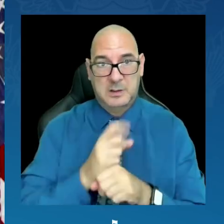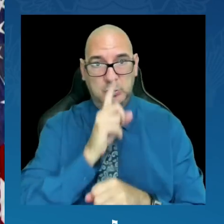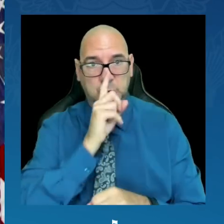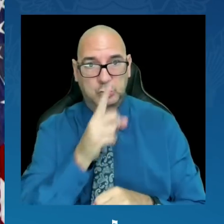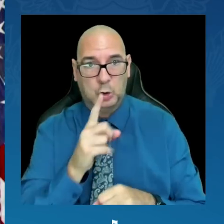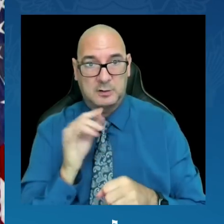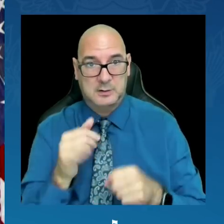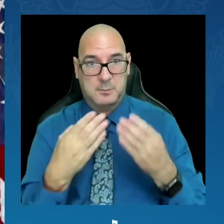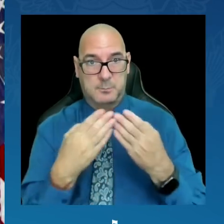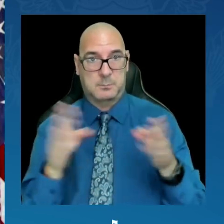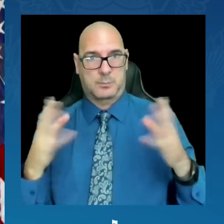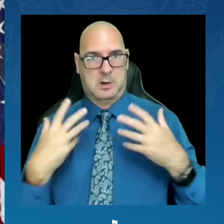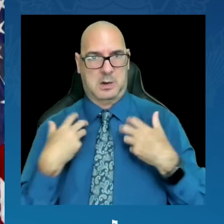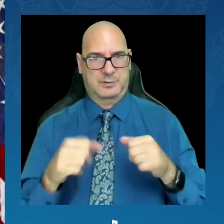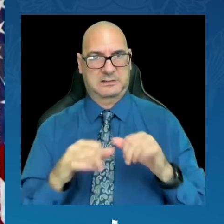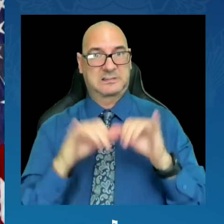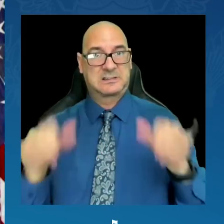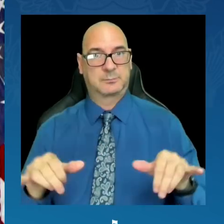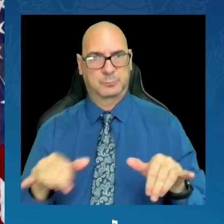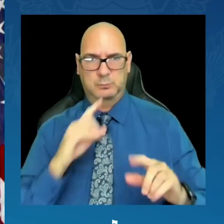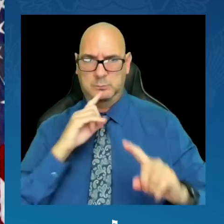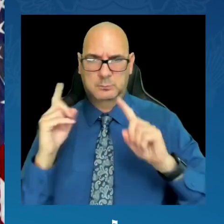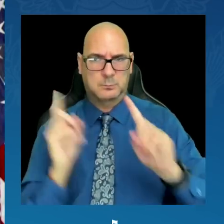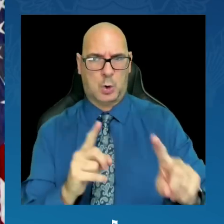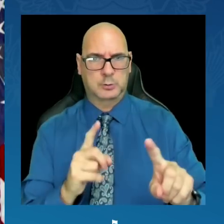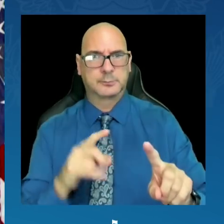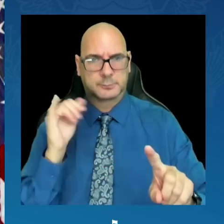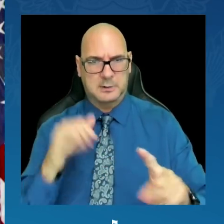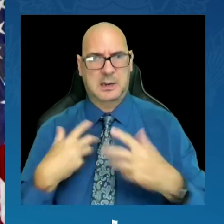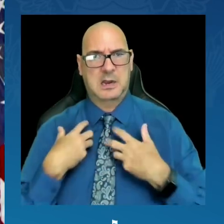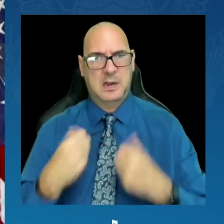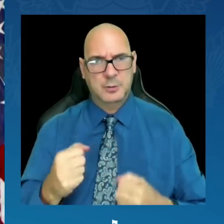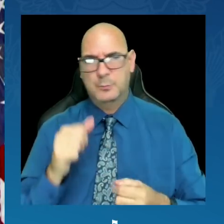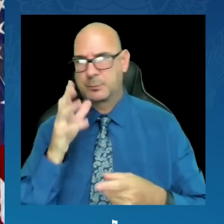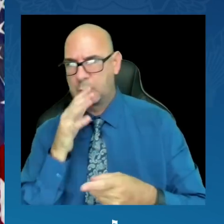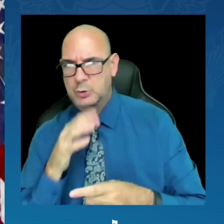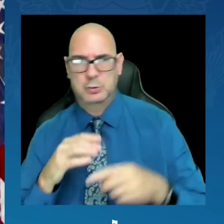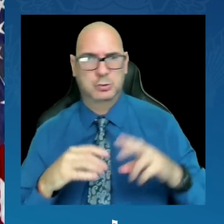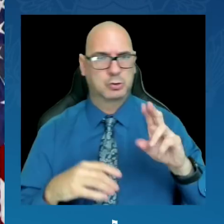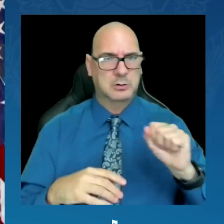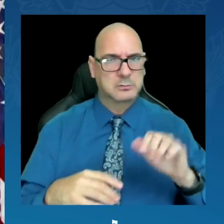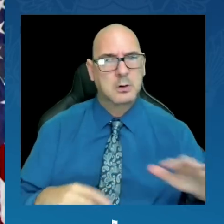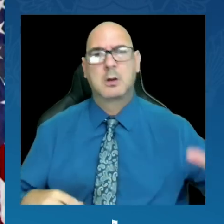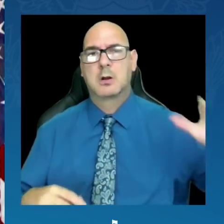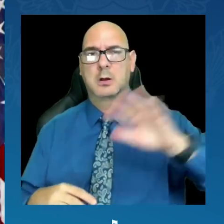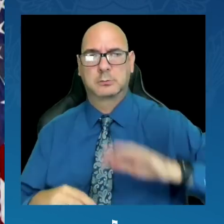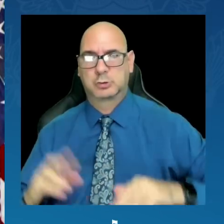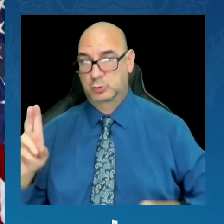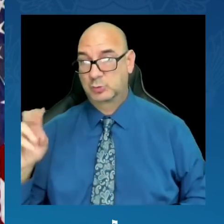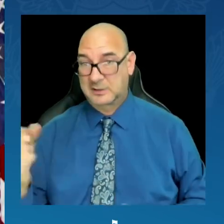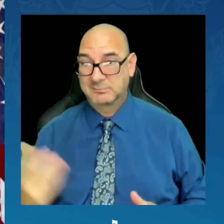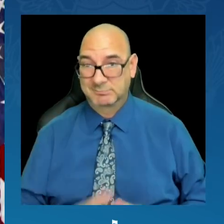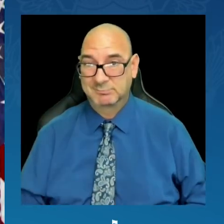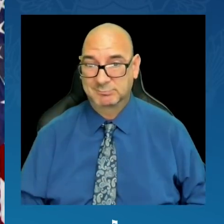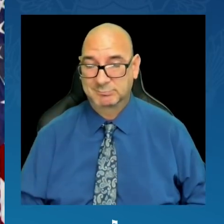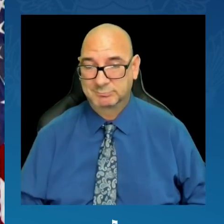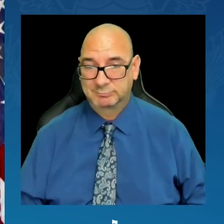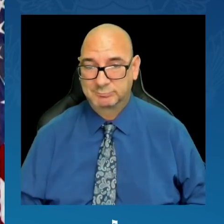and across this whole nation, and we can get that done. Leading the charge in Washington, D.C. as a person, I came to know very well,